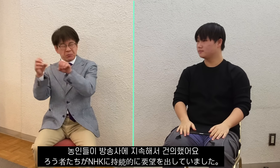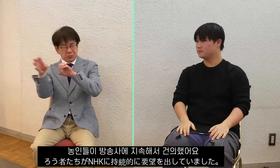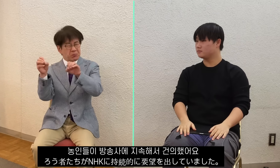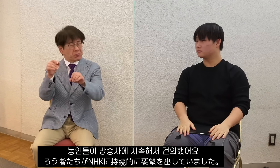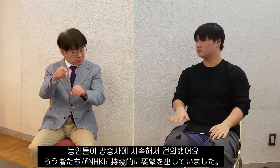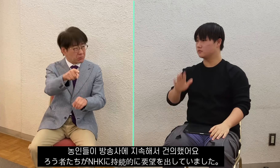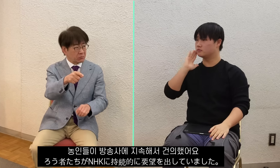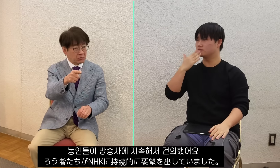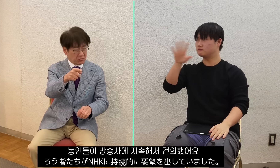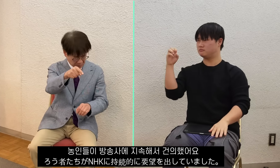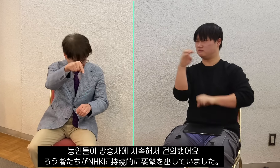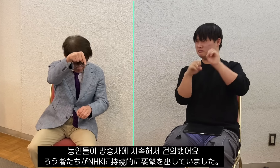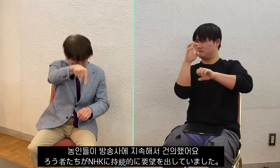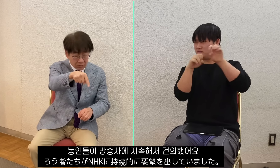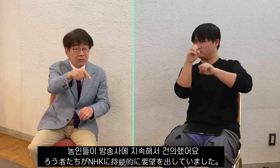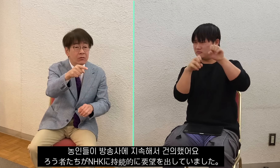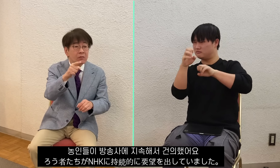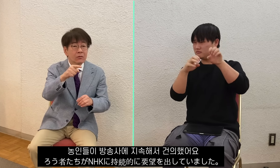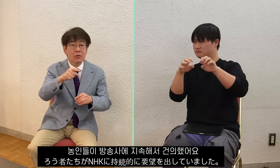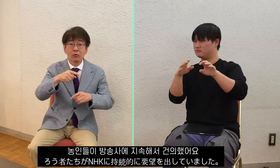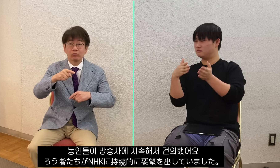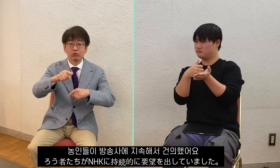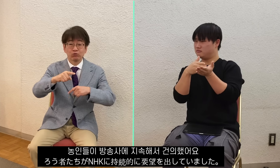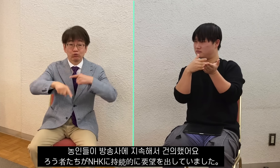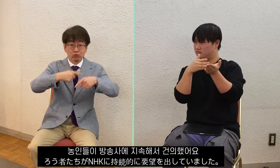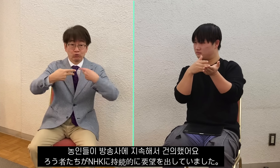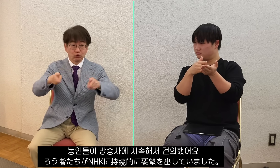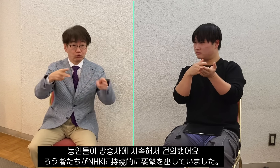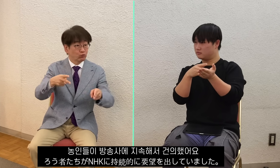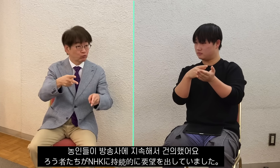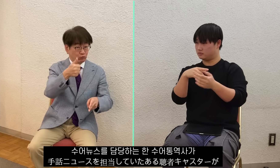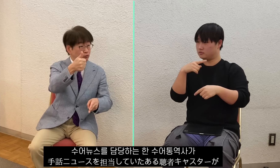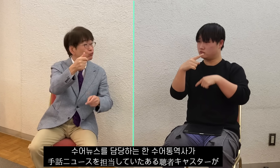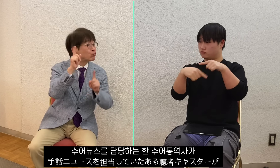The deaf continued to make suggestions to the broadcasting company.